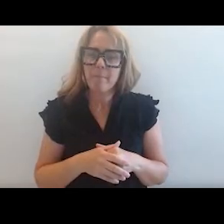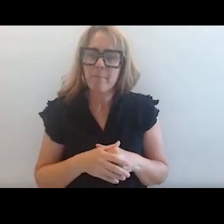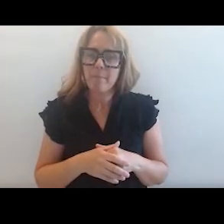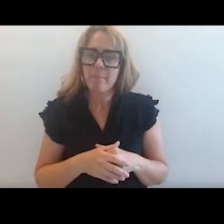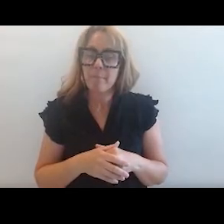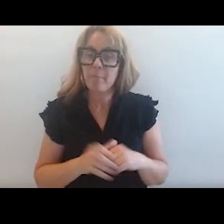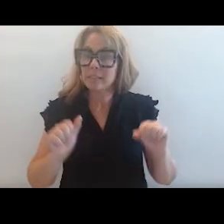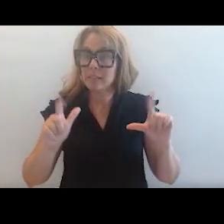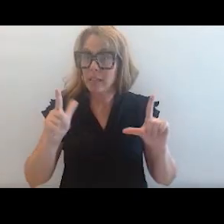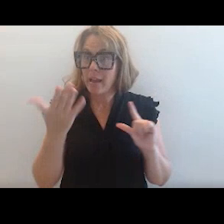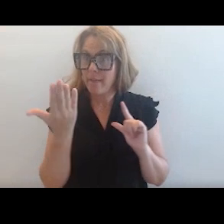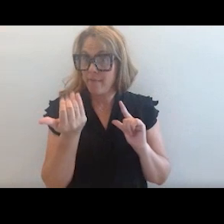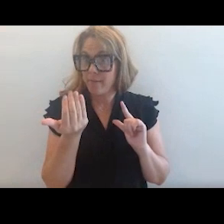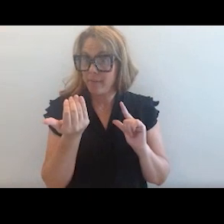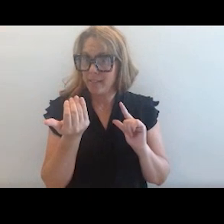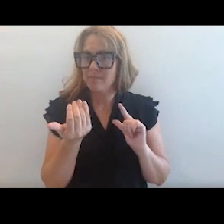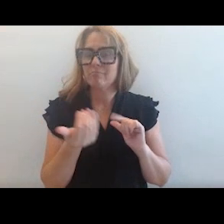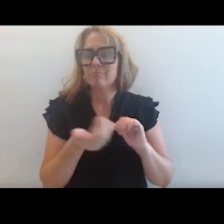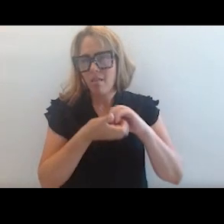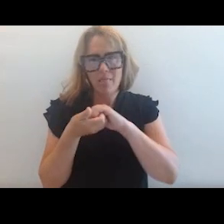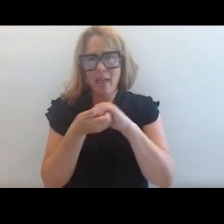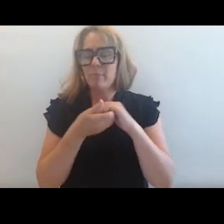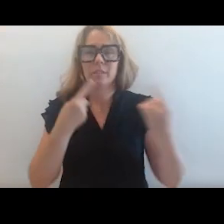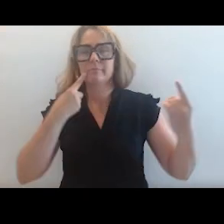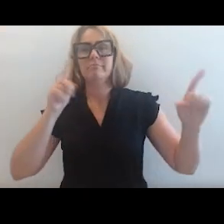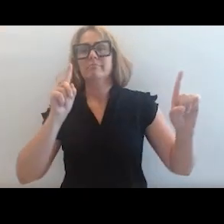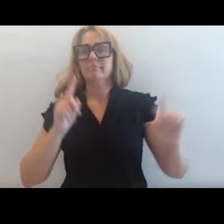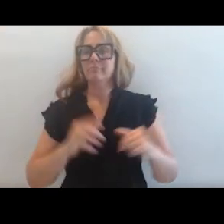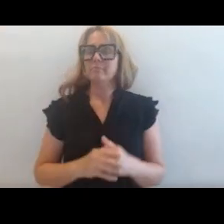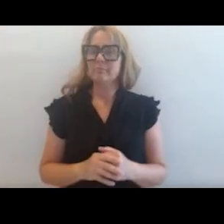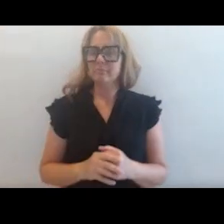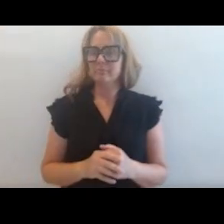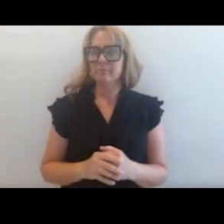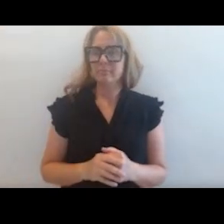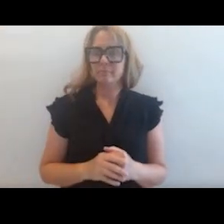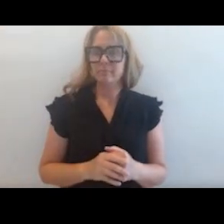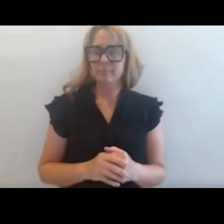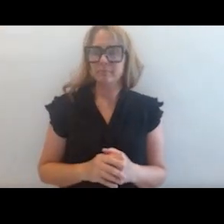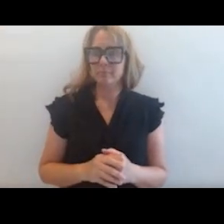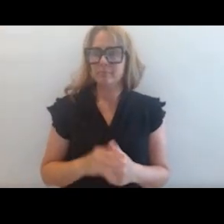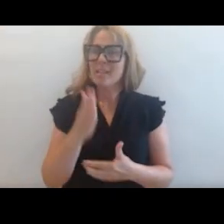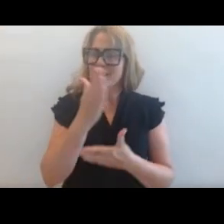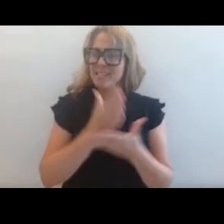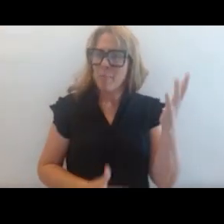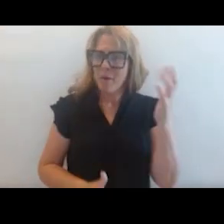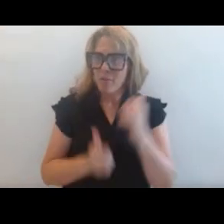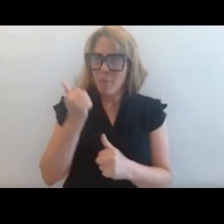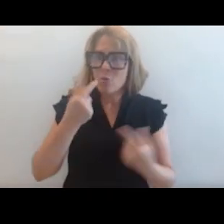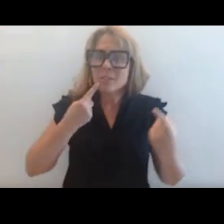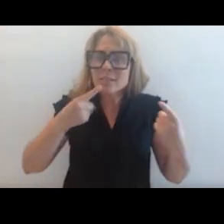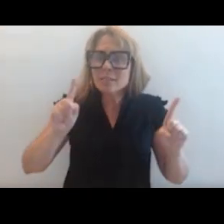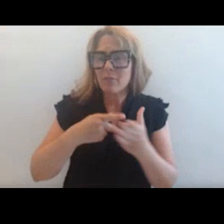Slide 15, Collaborative Success. Some of the most successful projects